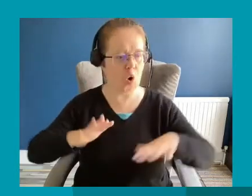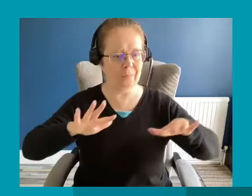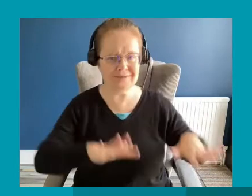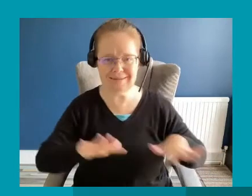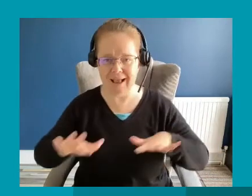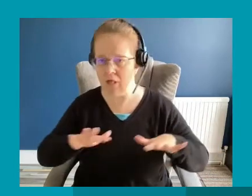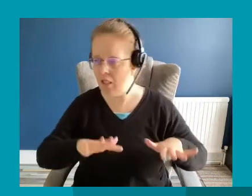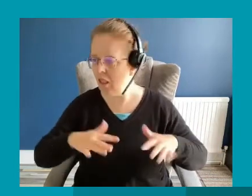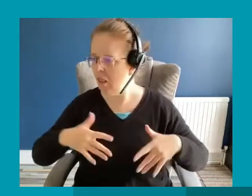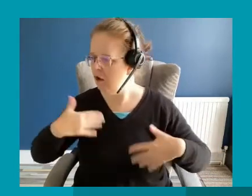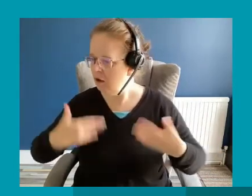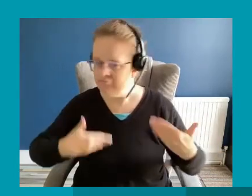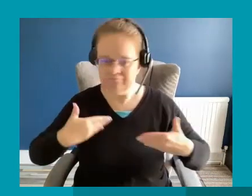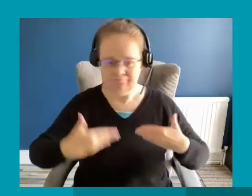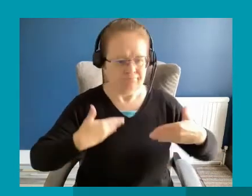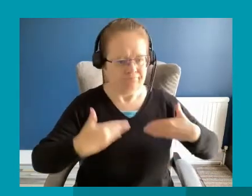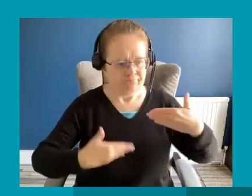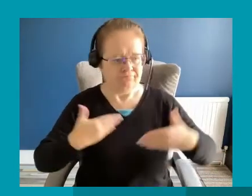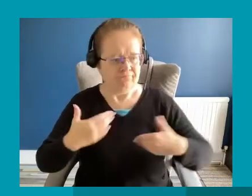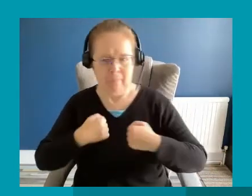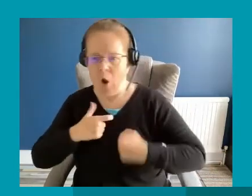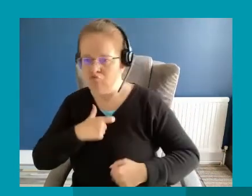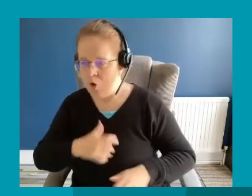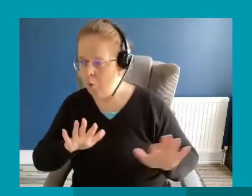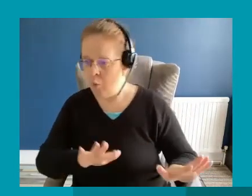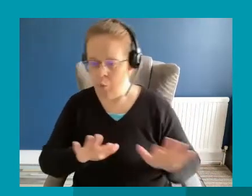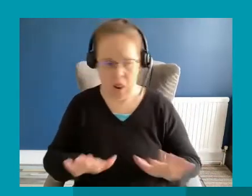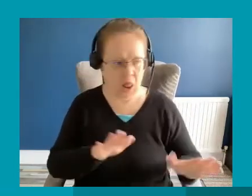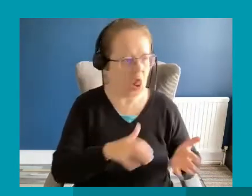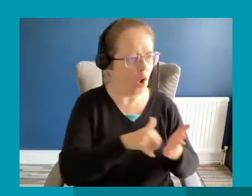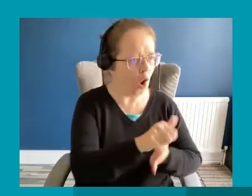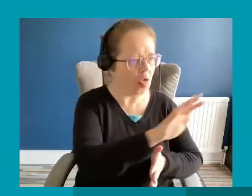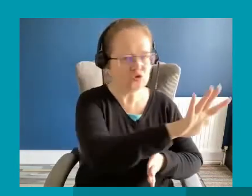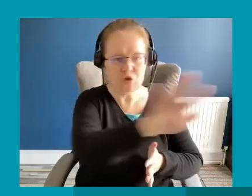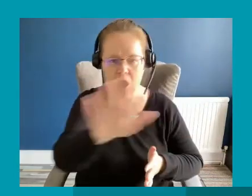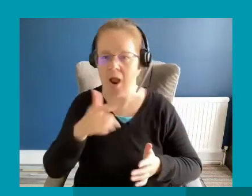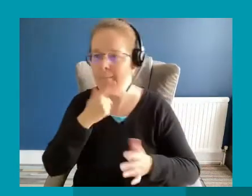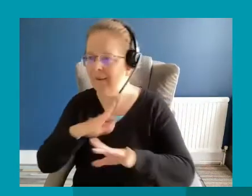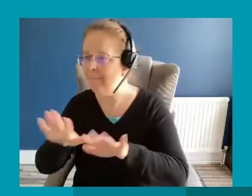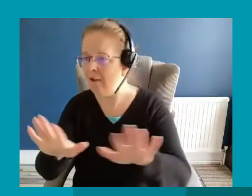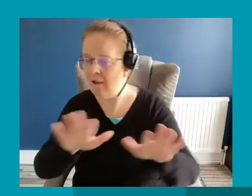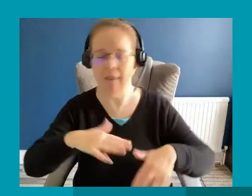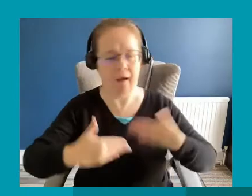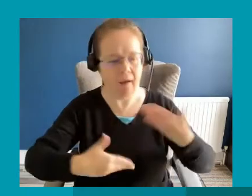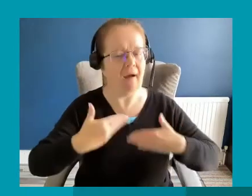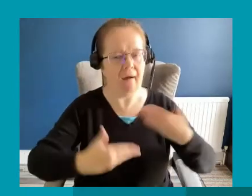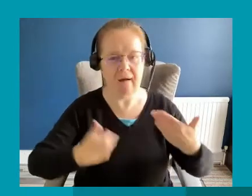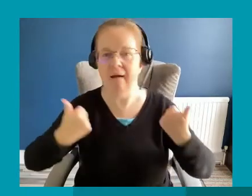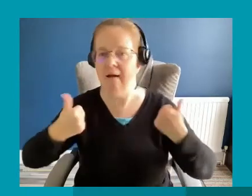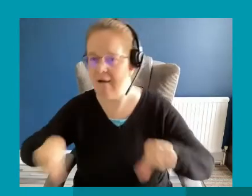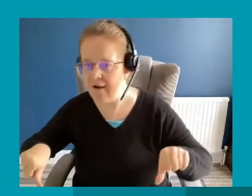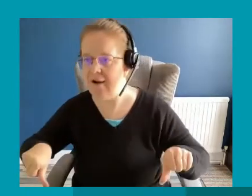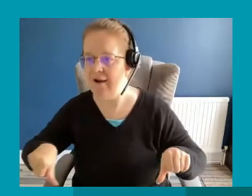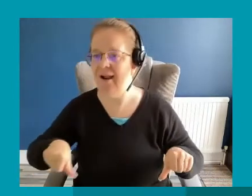Get a sense of the role that you're in, the culture, the people that you're working with so the new team may be